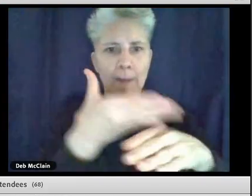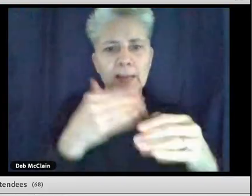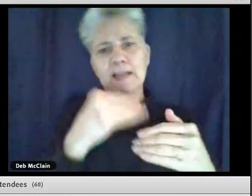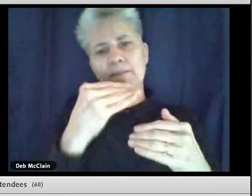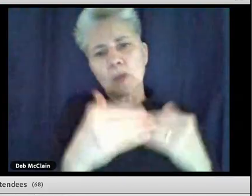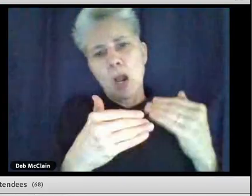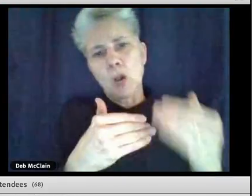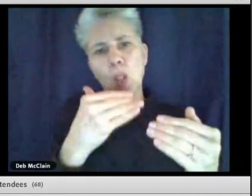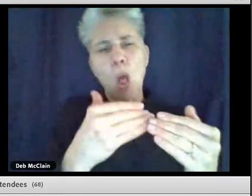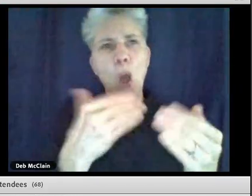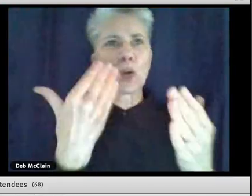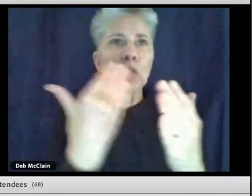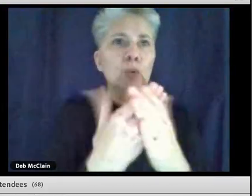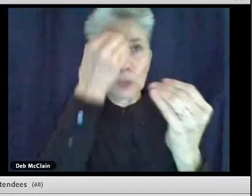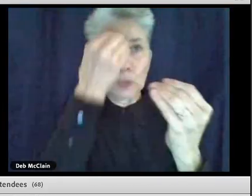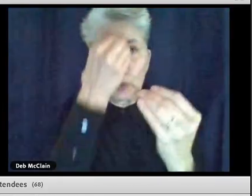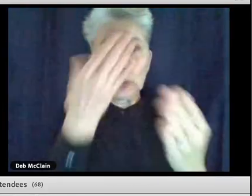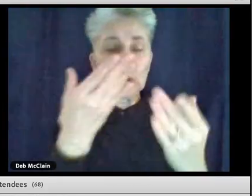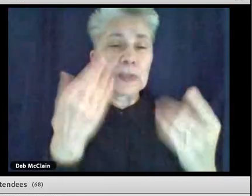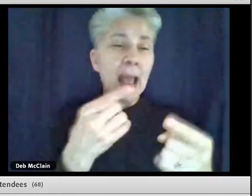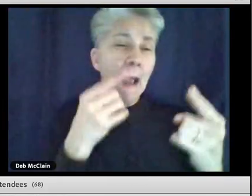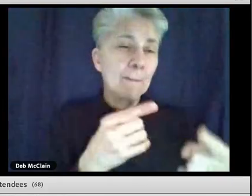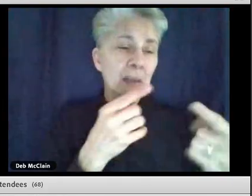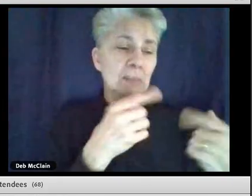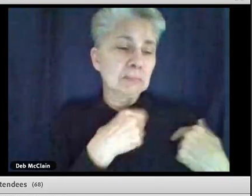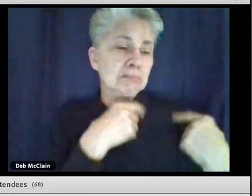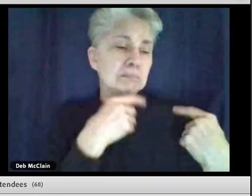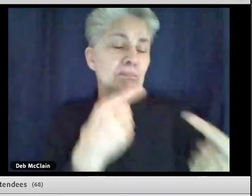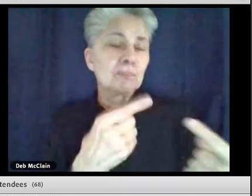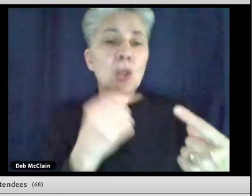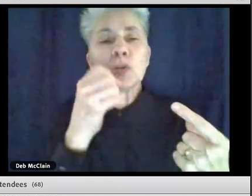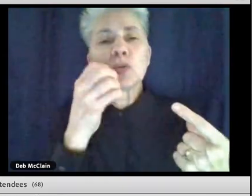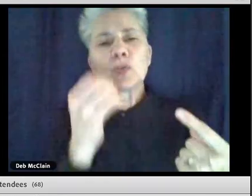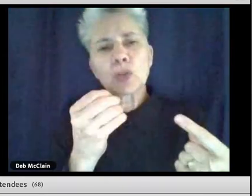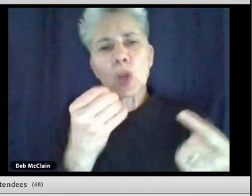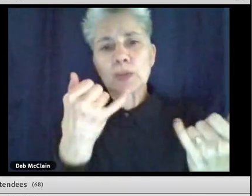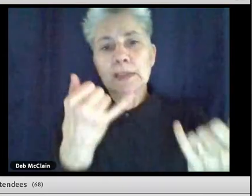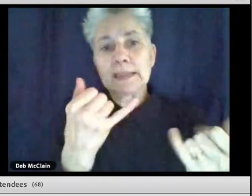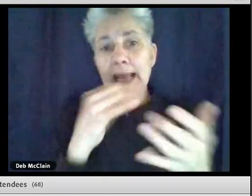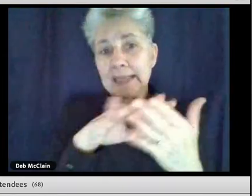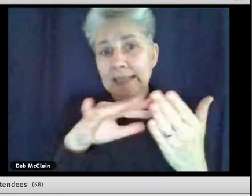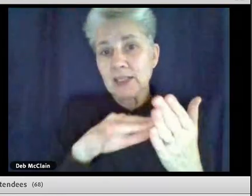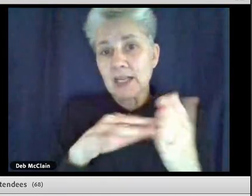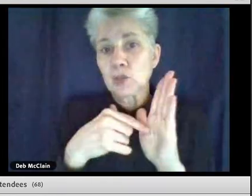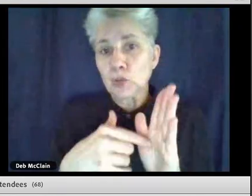as the new news has come out and different things like that. So today's agenda, let me show that to you.